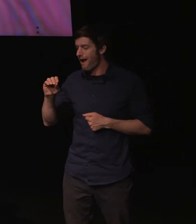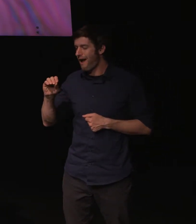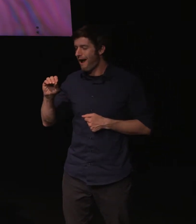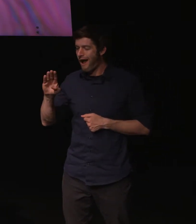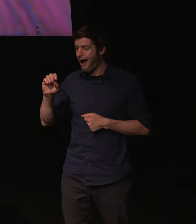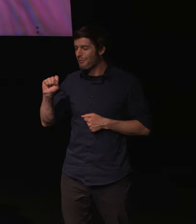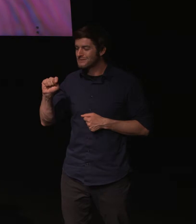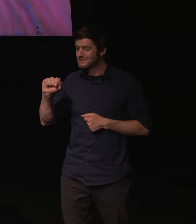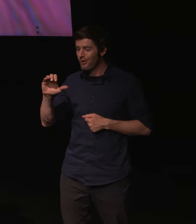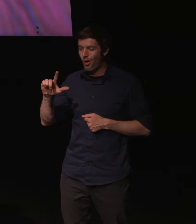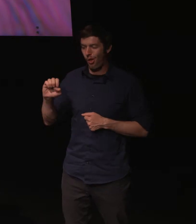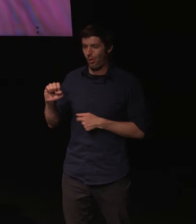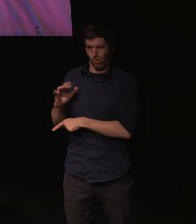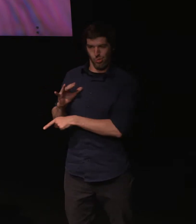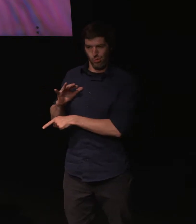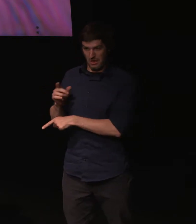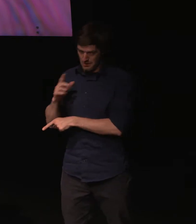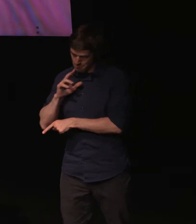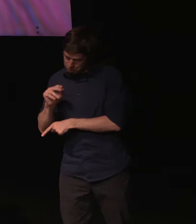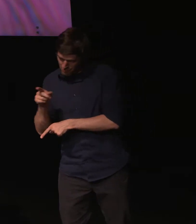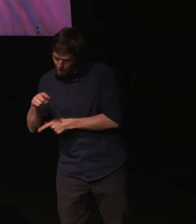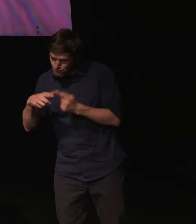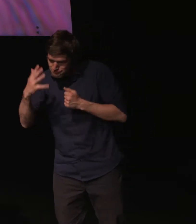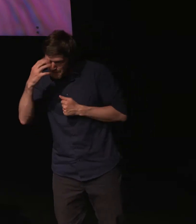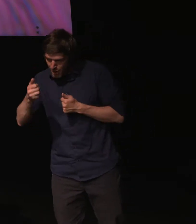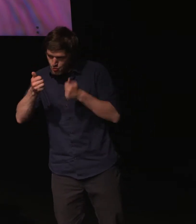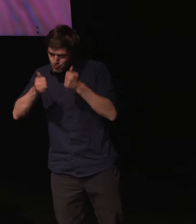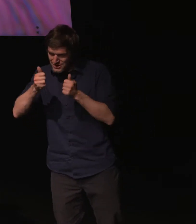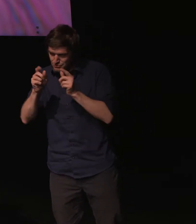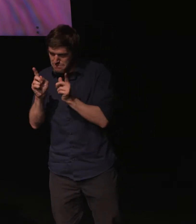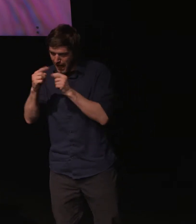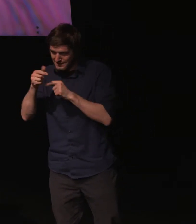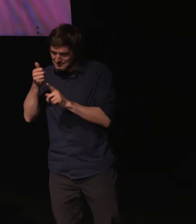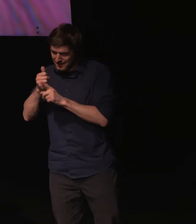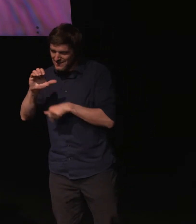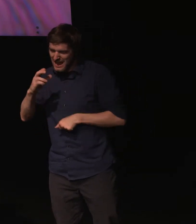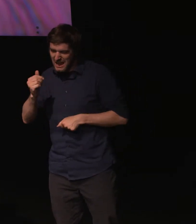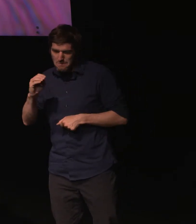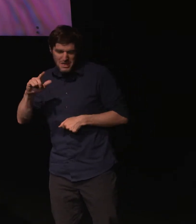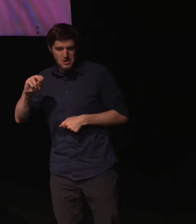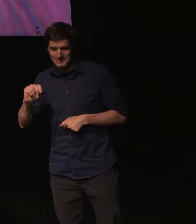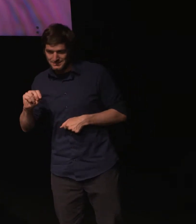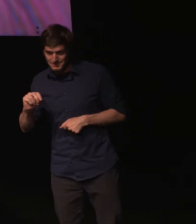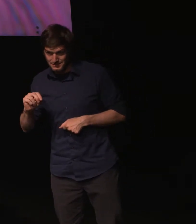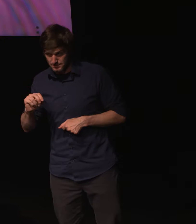to memorize which ones are chameleons." Yeah, no, that's a really terrible idea.